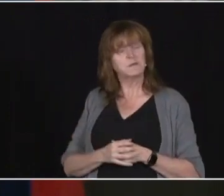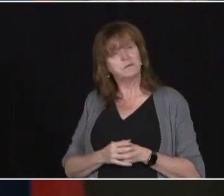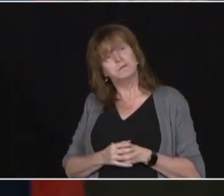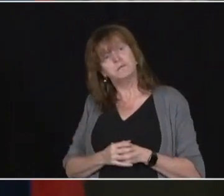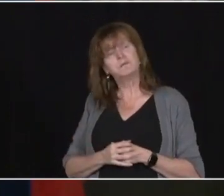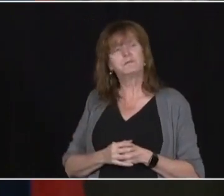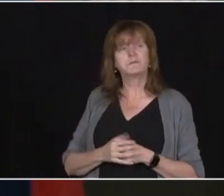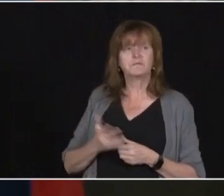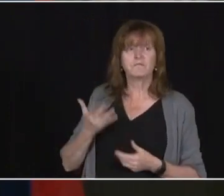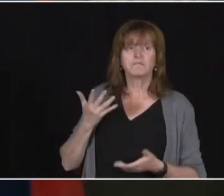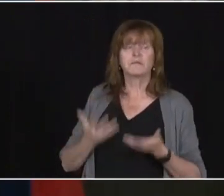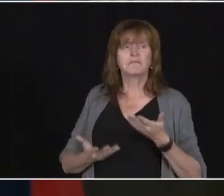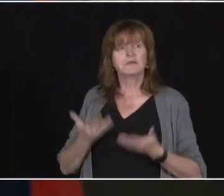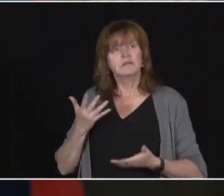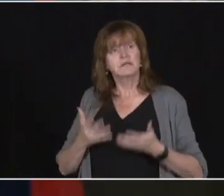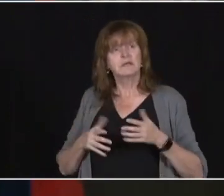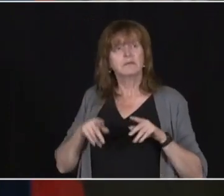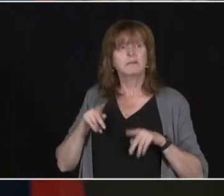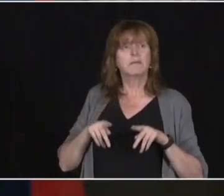be going to retail stores across the